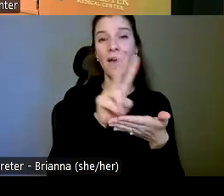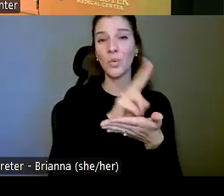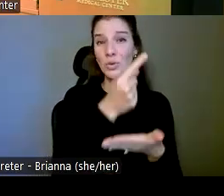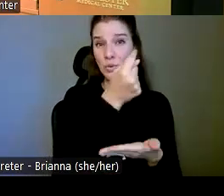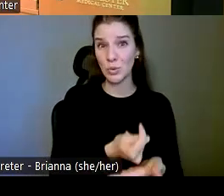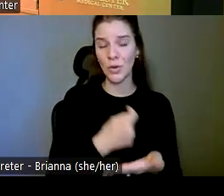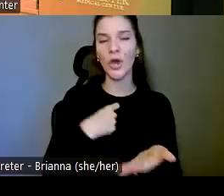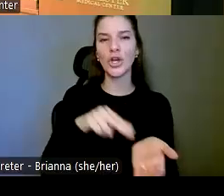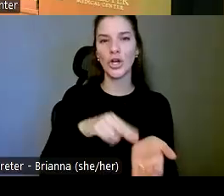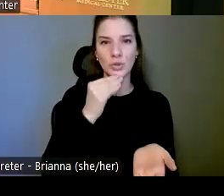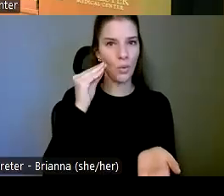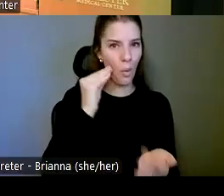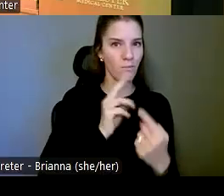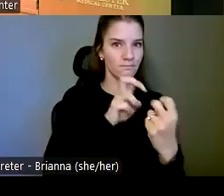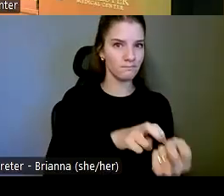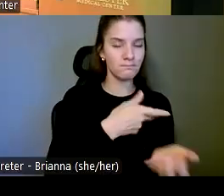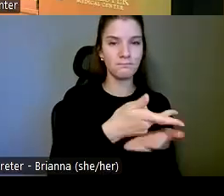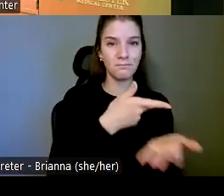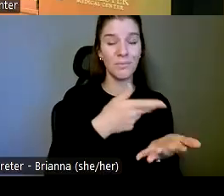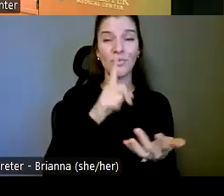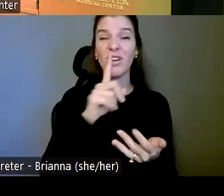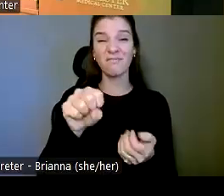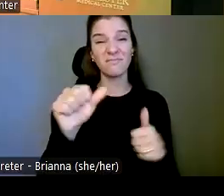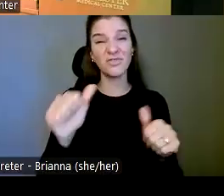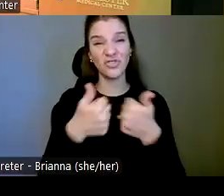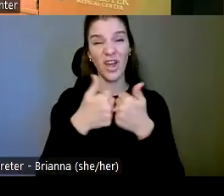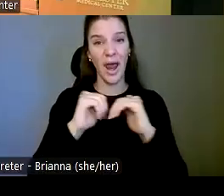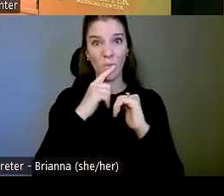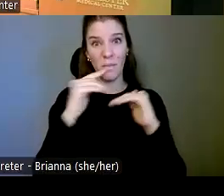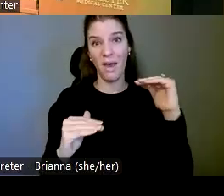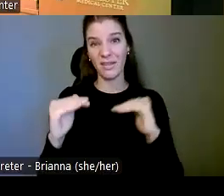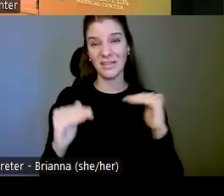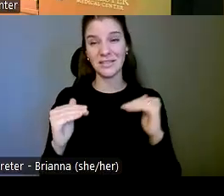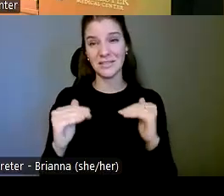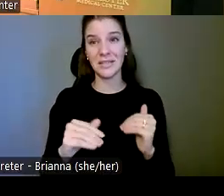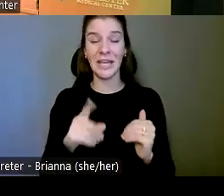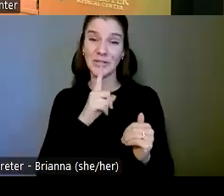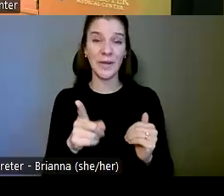but it is one of the challenges is how to balance it. It is really neat. So, a lot of our health